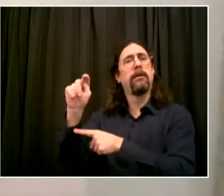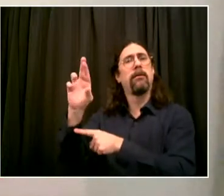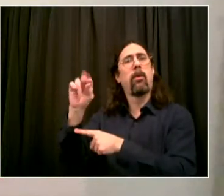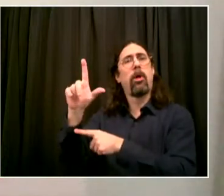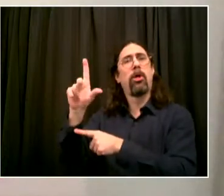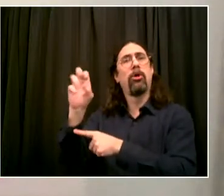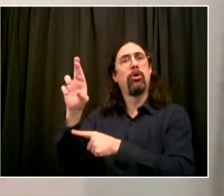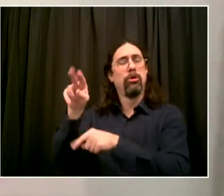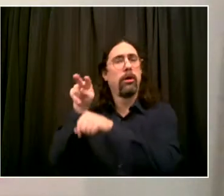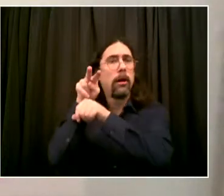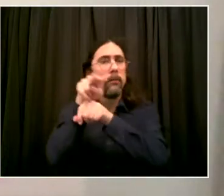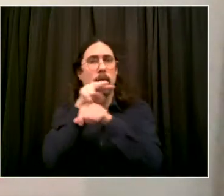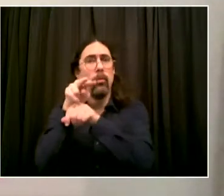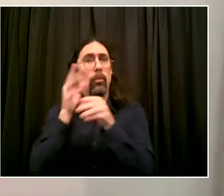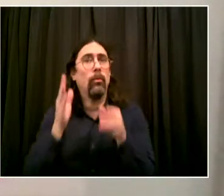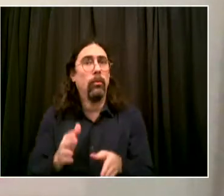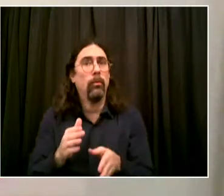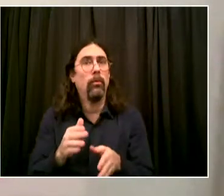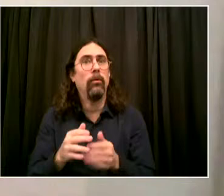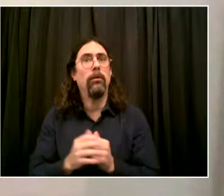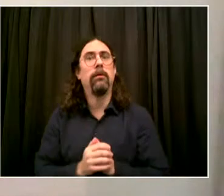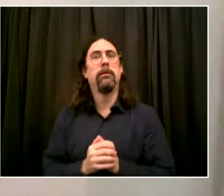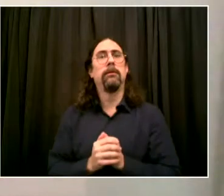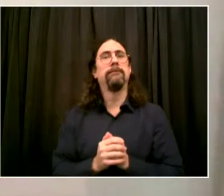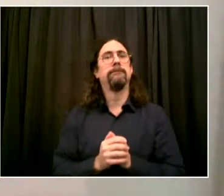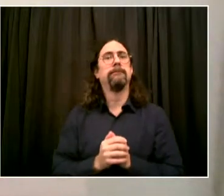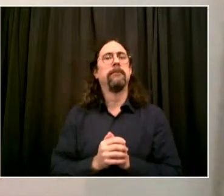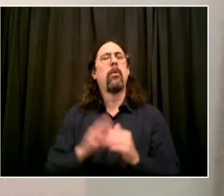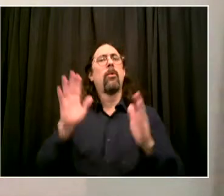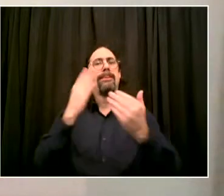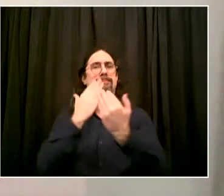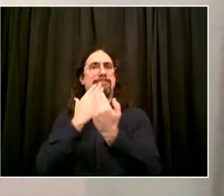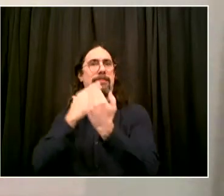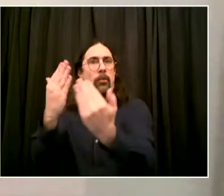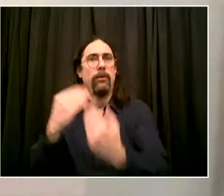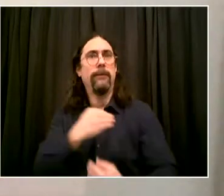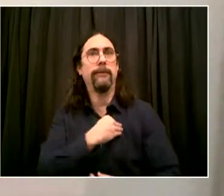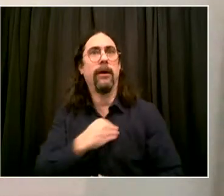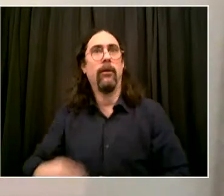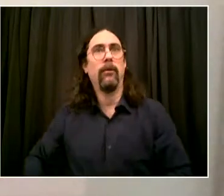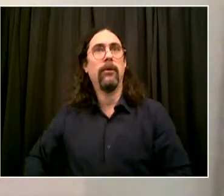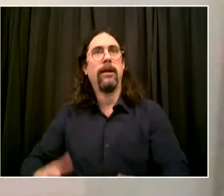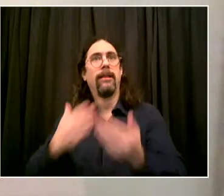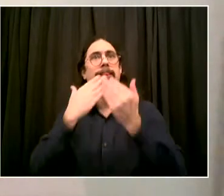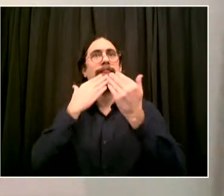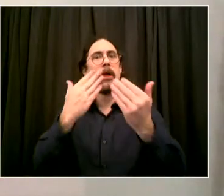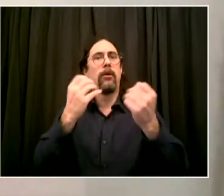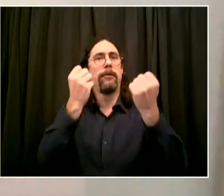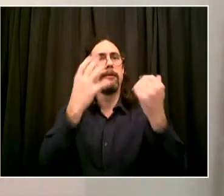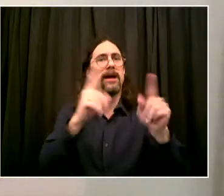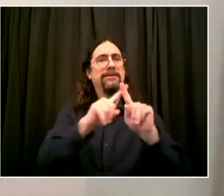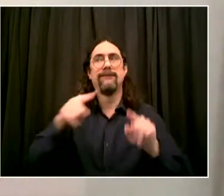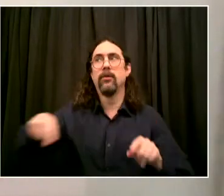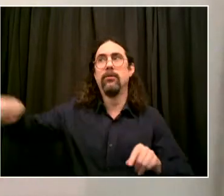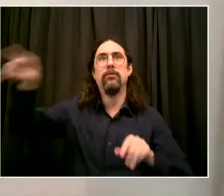TOGETHER.